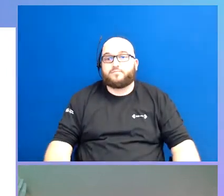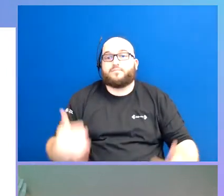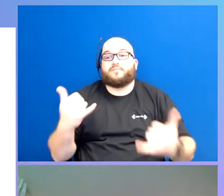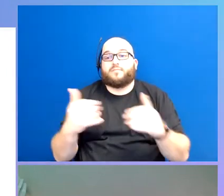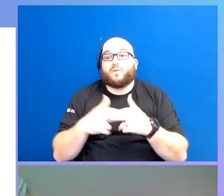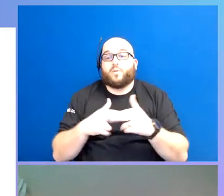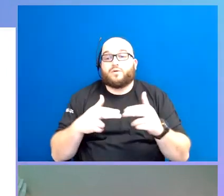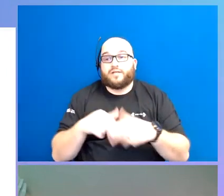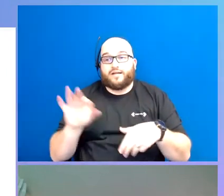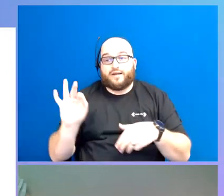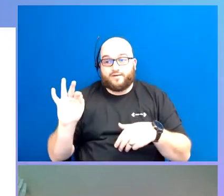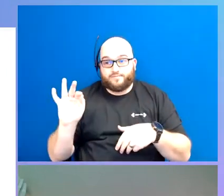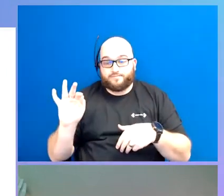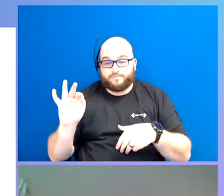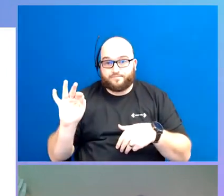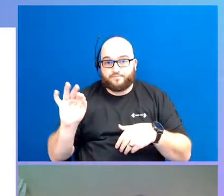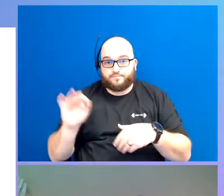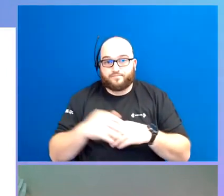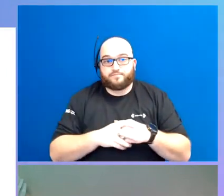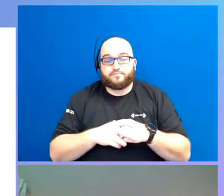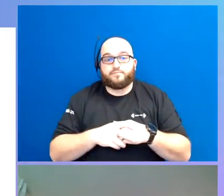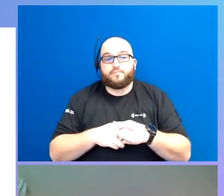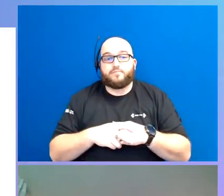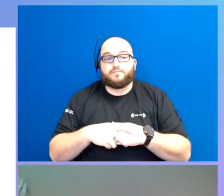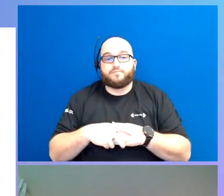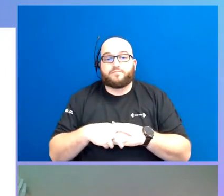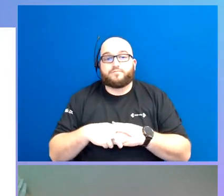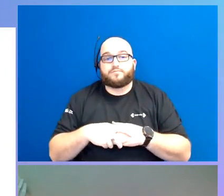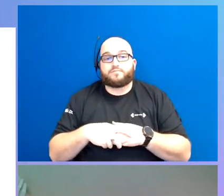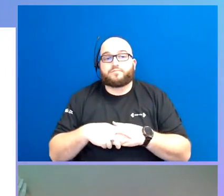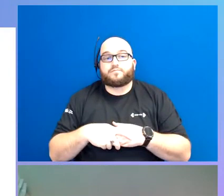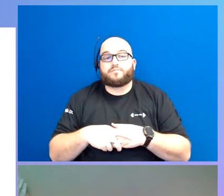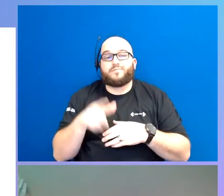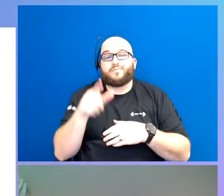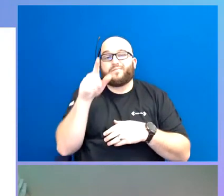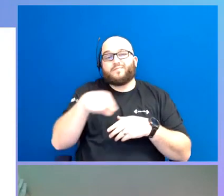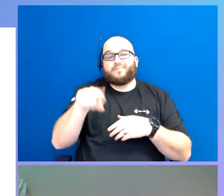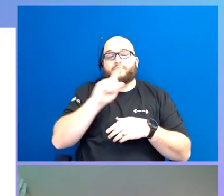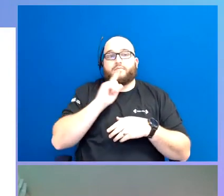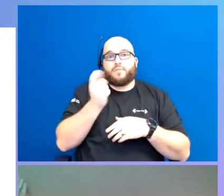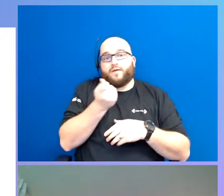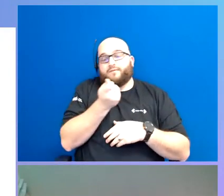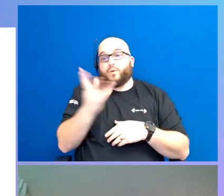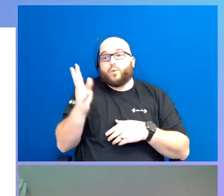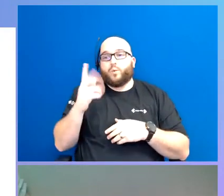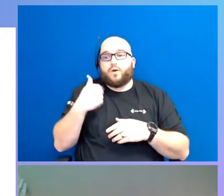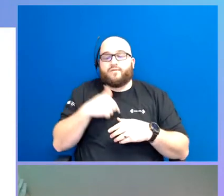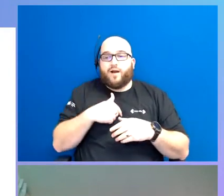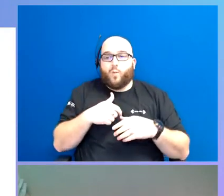nine. So these are some of the, um, programs. These are some of